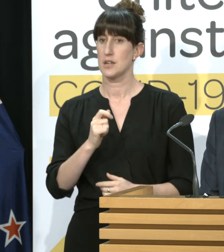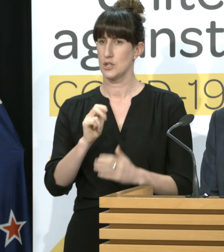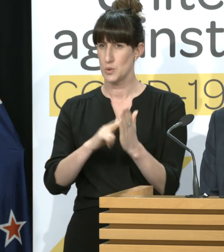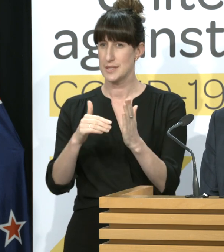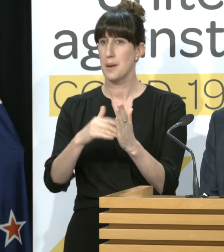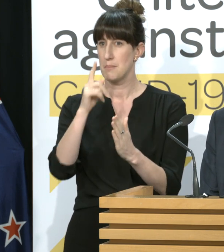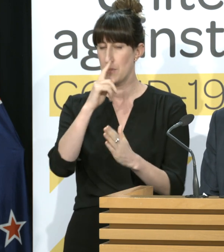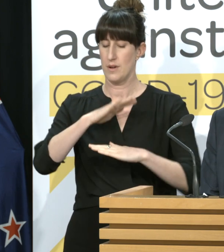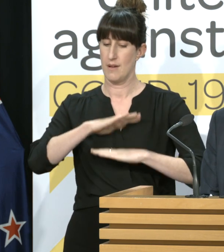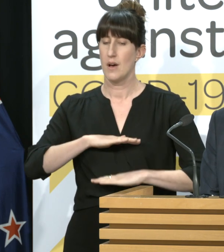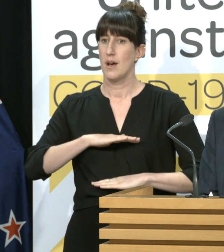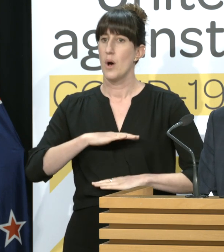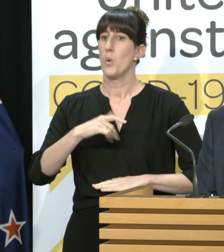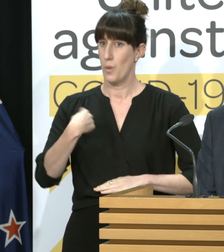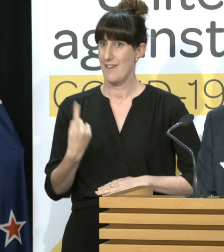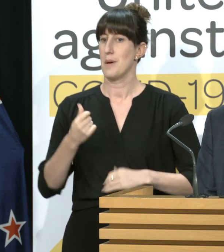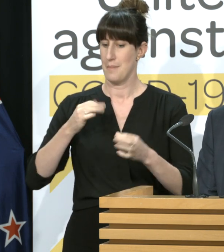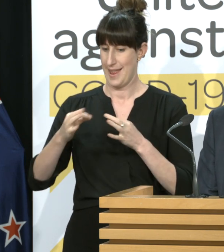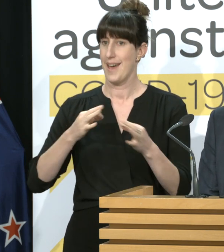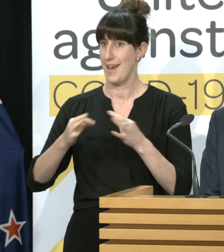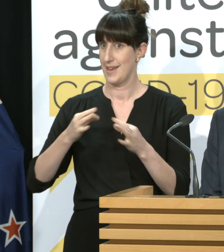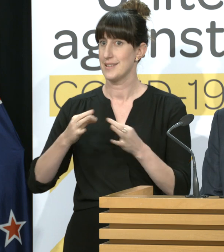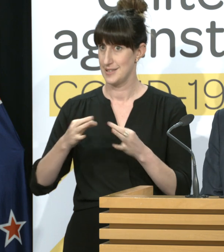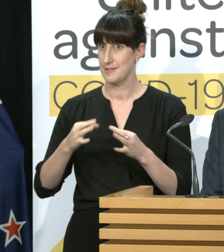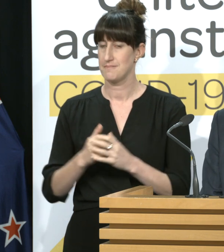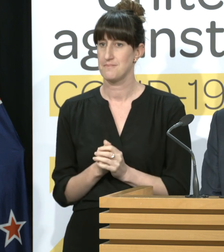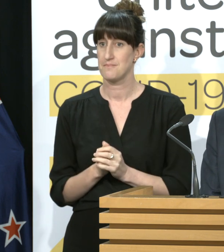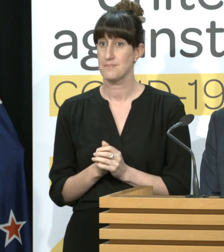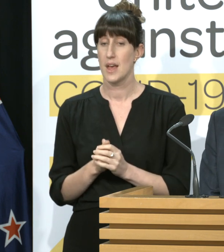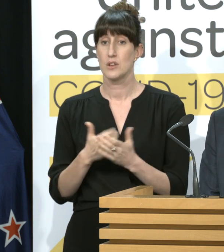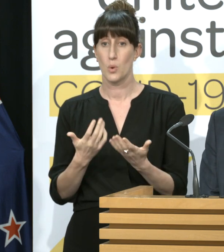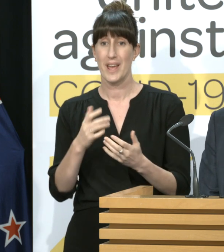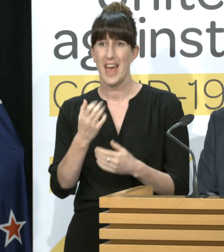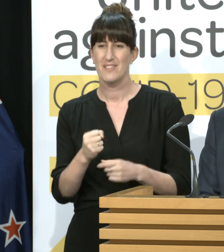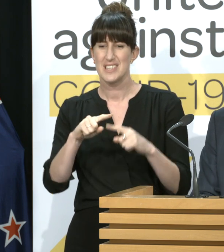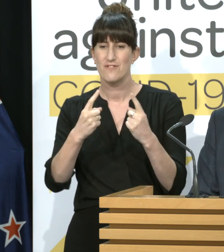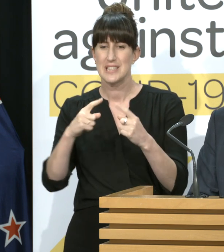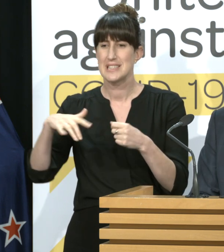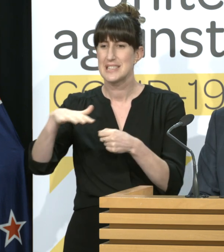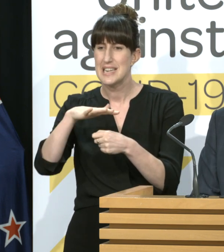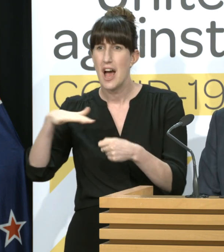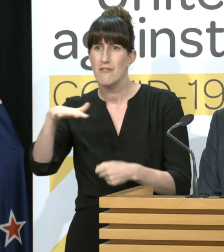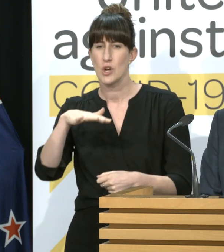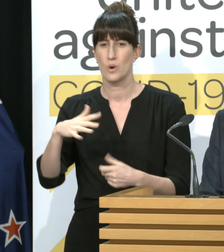And that's included scenario testing and understanding actions that might be needed, including as a last resort,